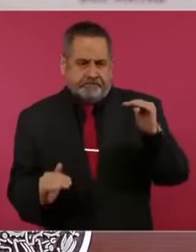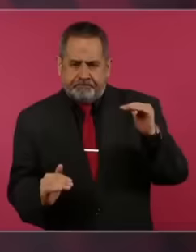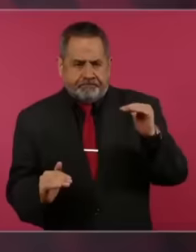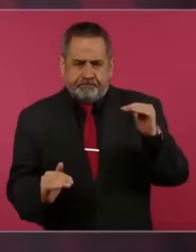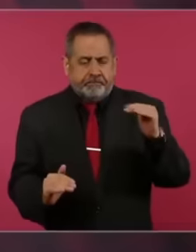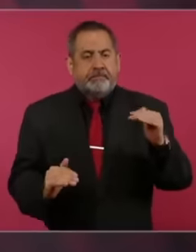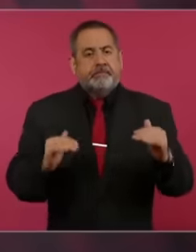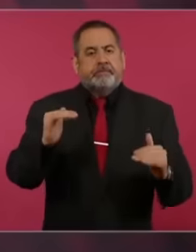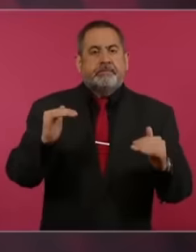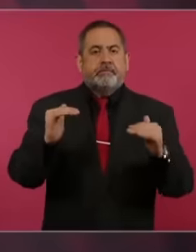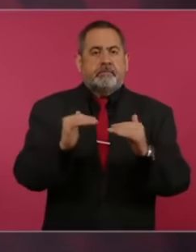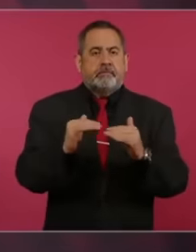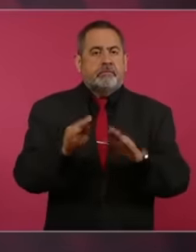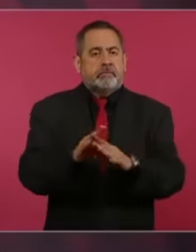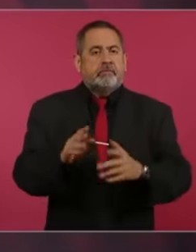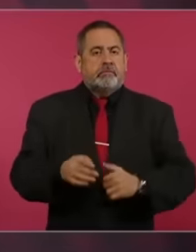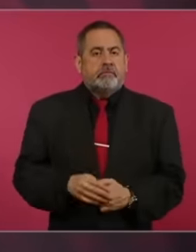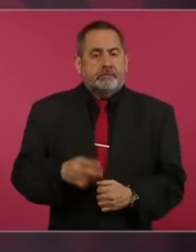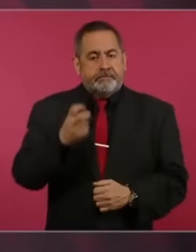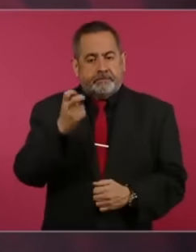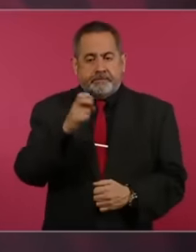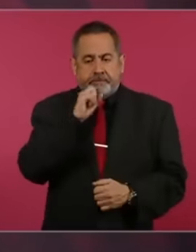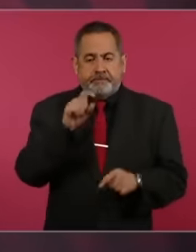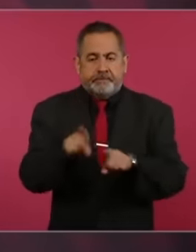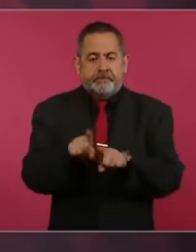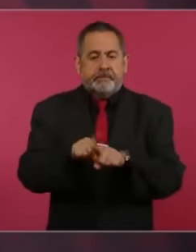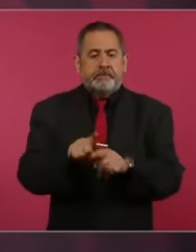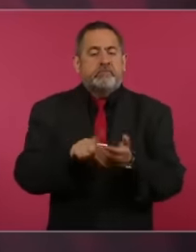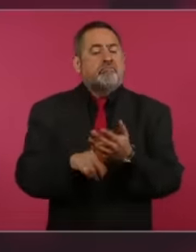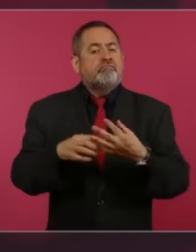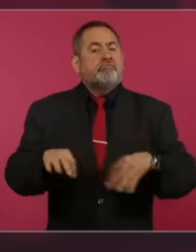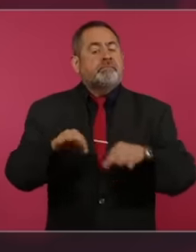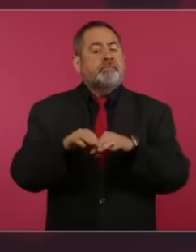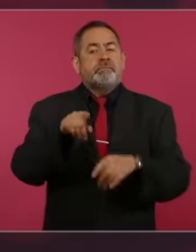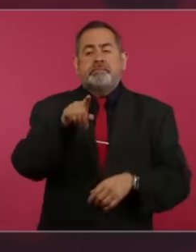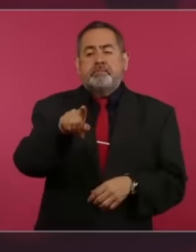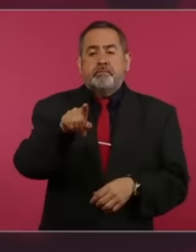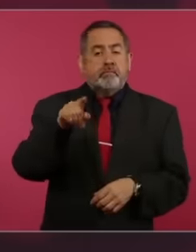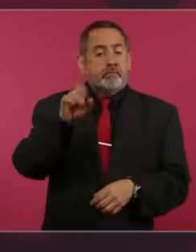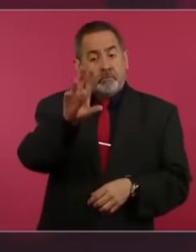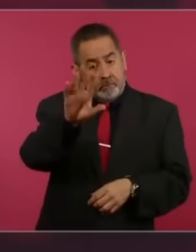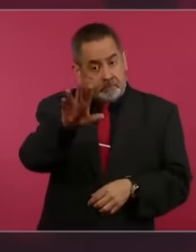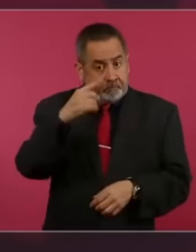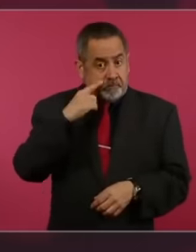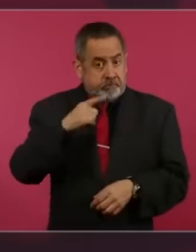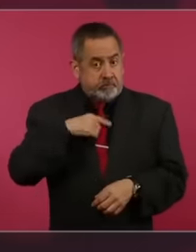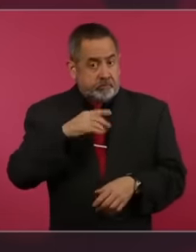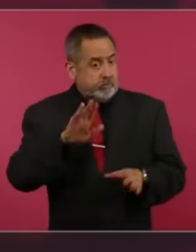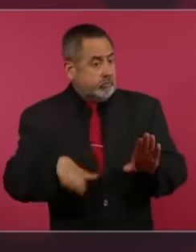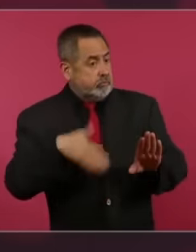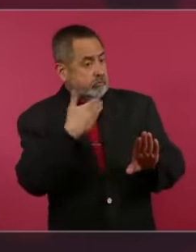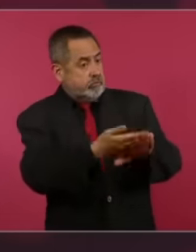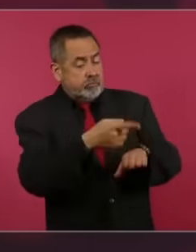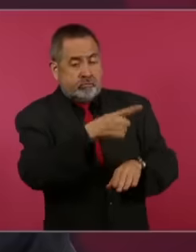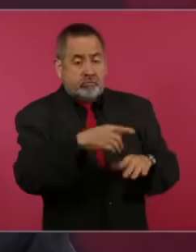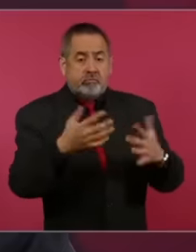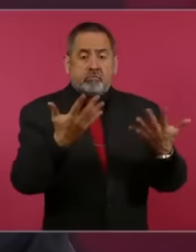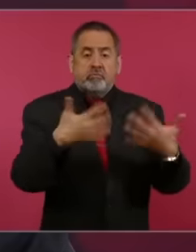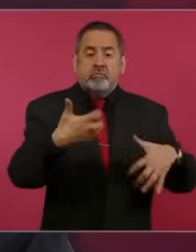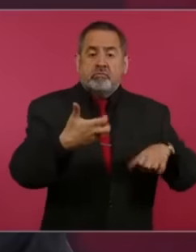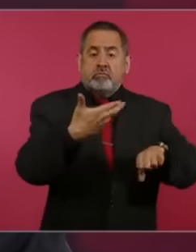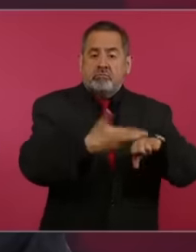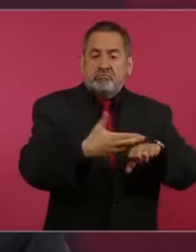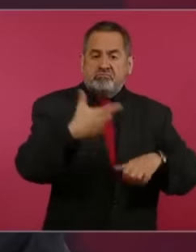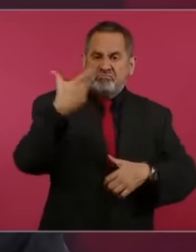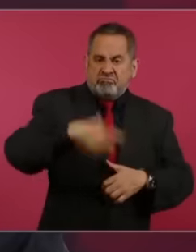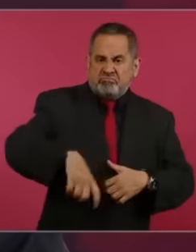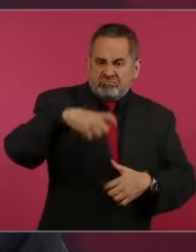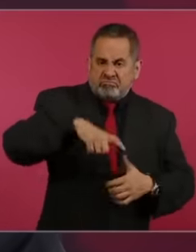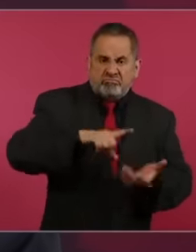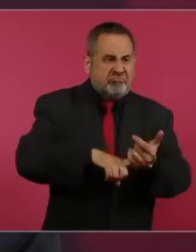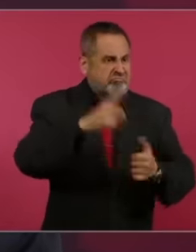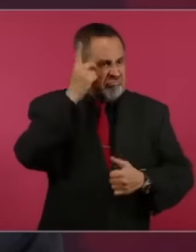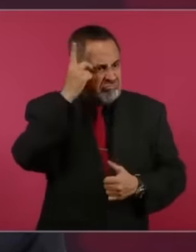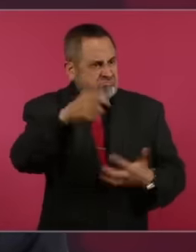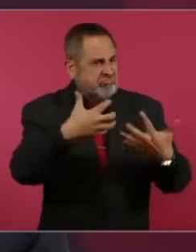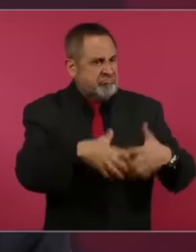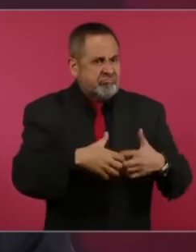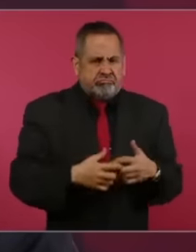also take into account that we are not against businessmen. Not everyone who owns is